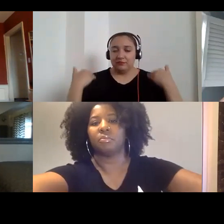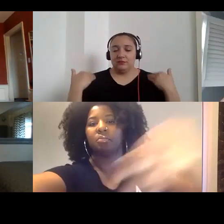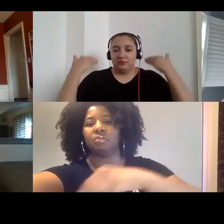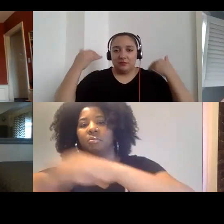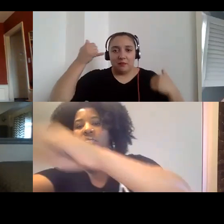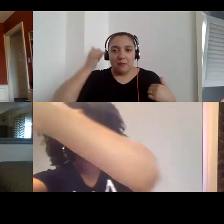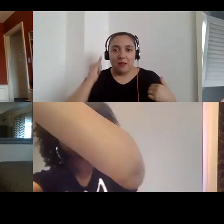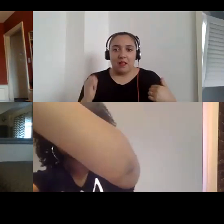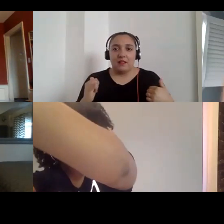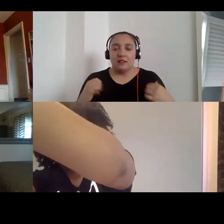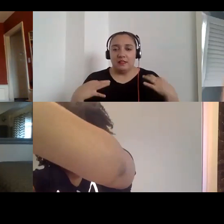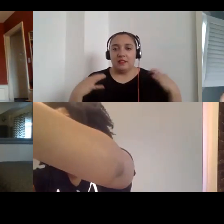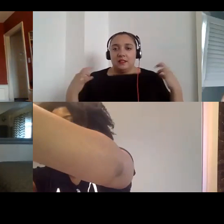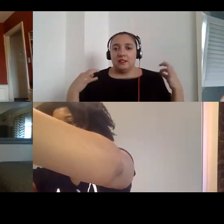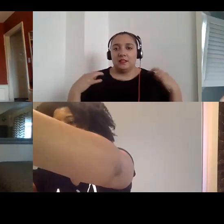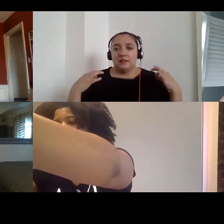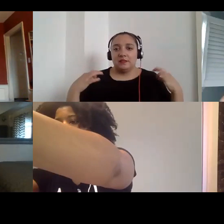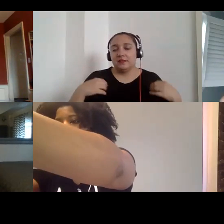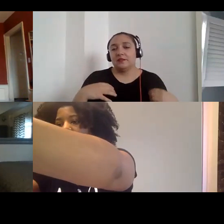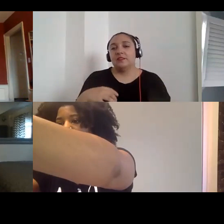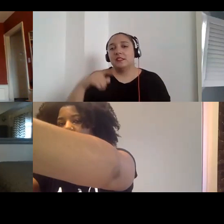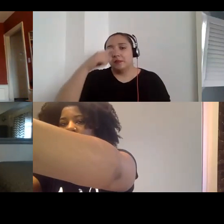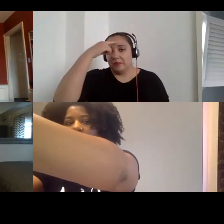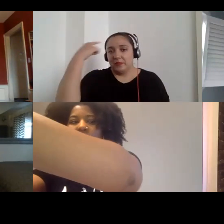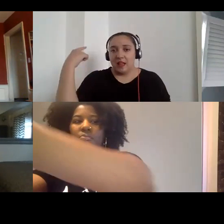wearing a black T-shirt and black headphones.